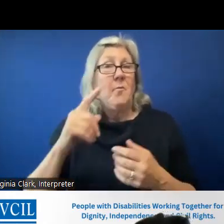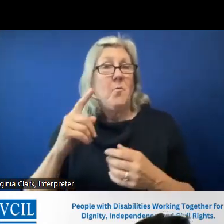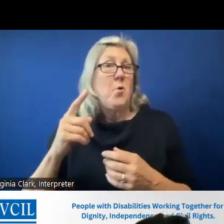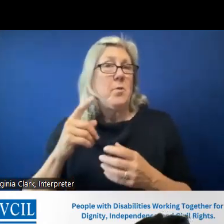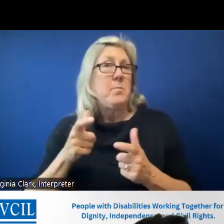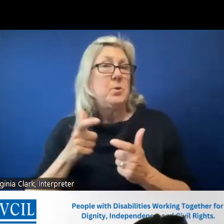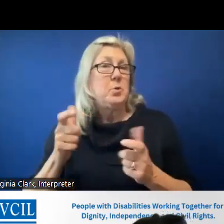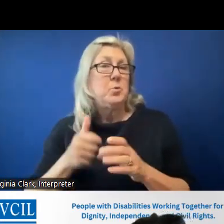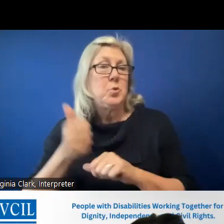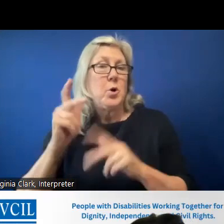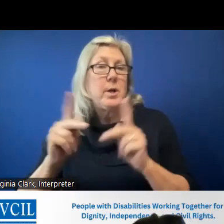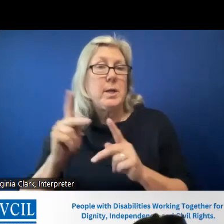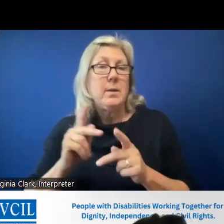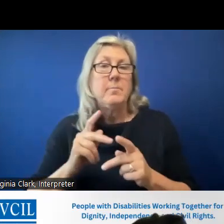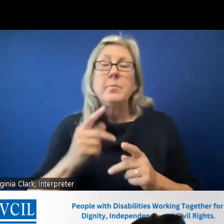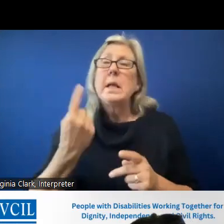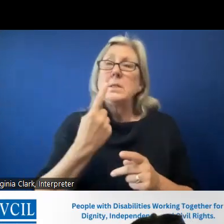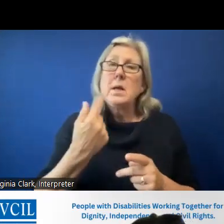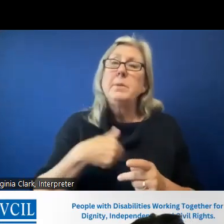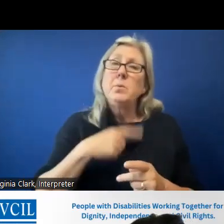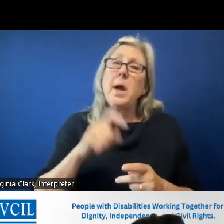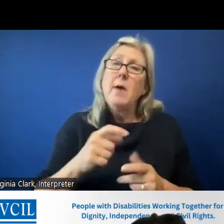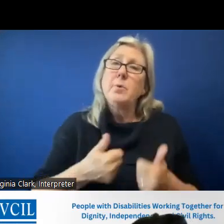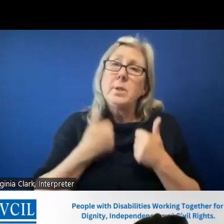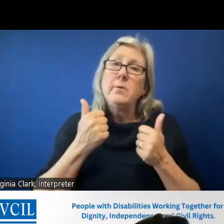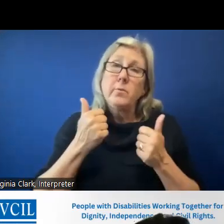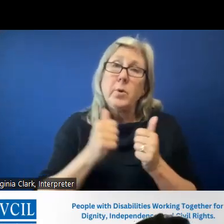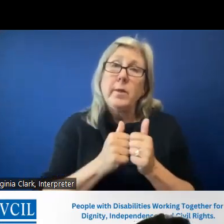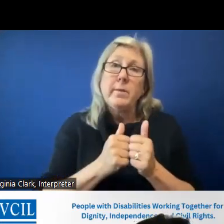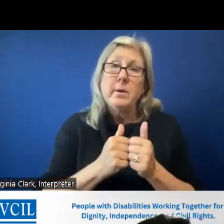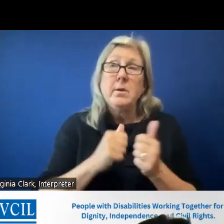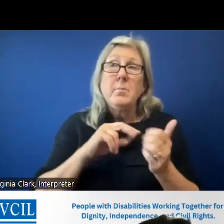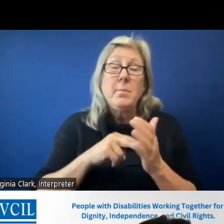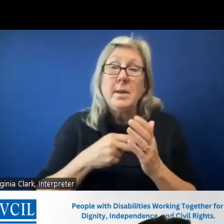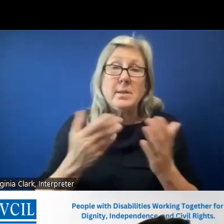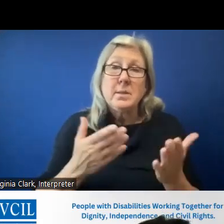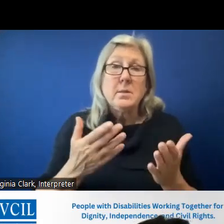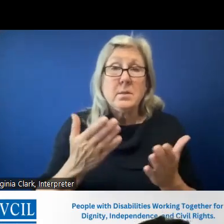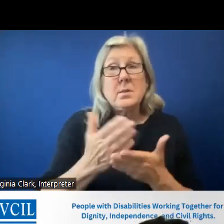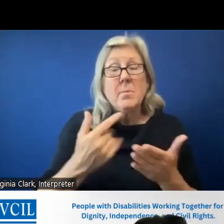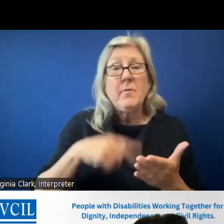mean is that it is something some of us should just learn to die from. We are told that COVID